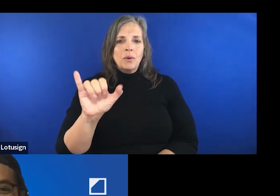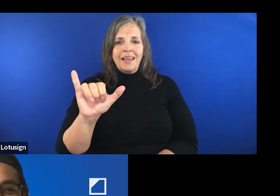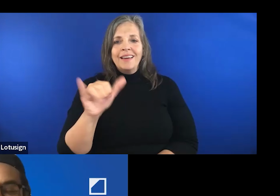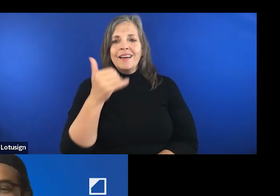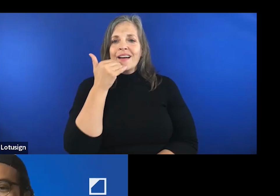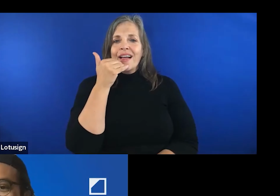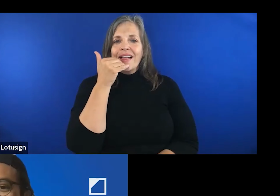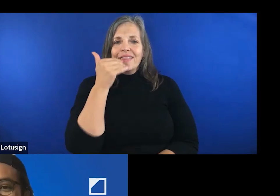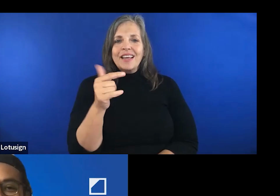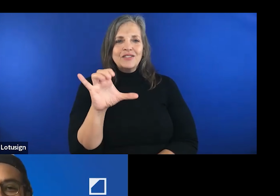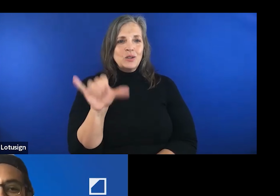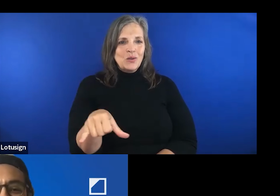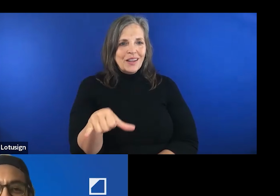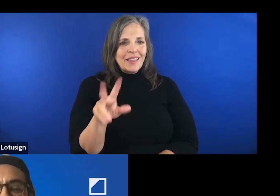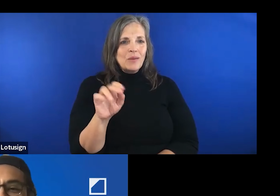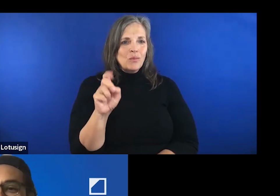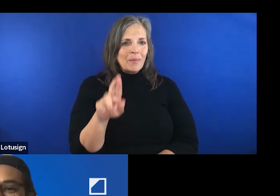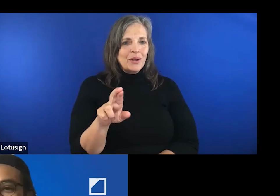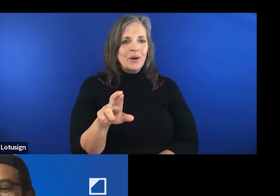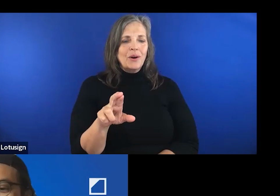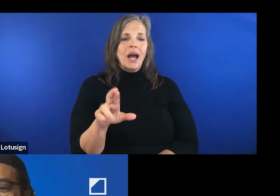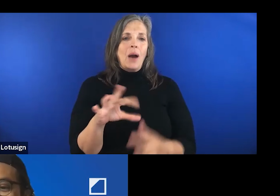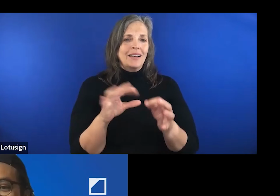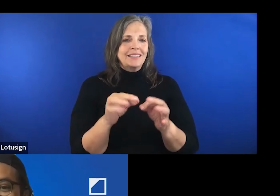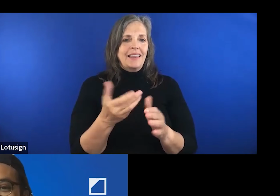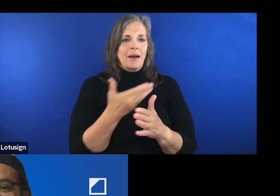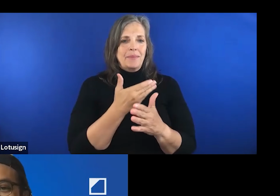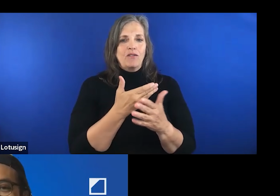for doing this webinar i want to say that um beforehand and uh and sharing your